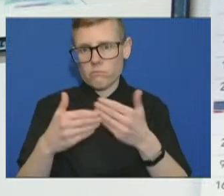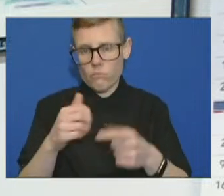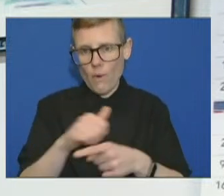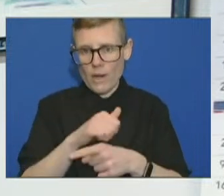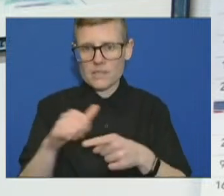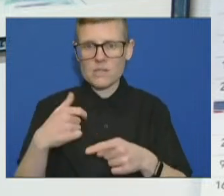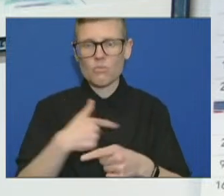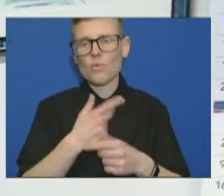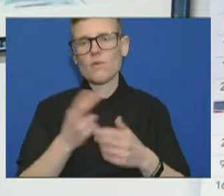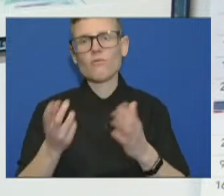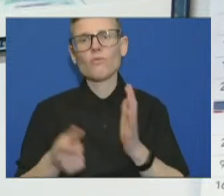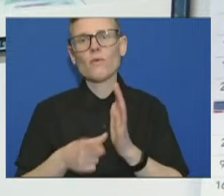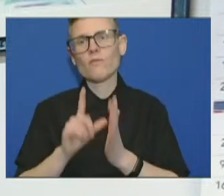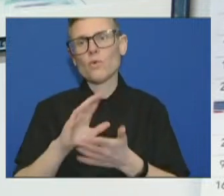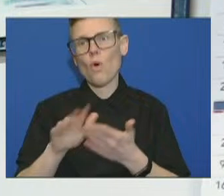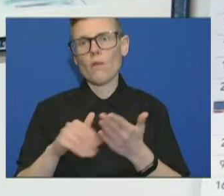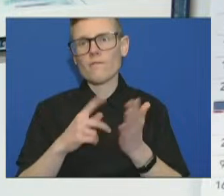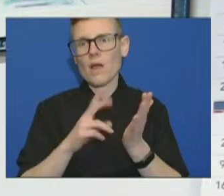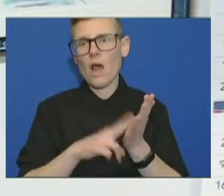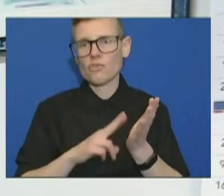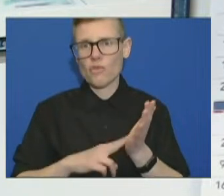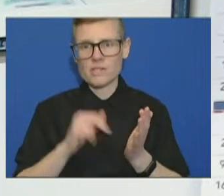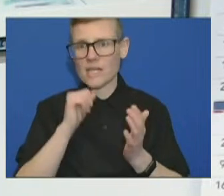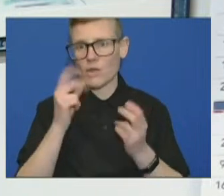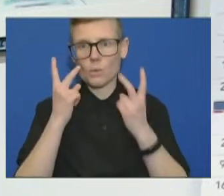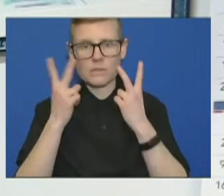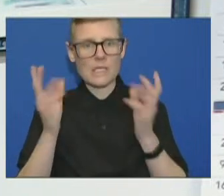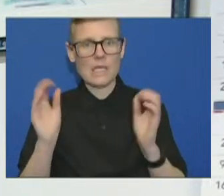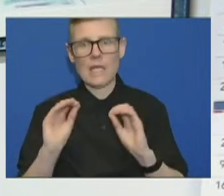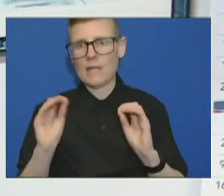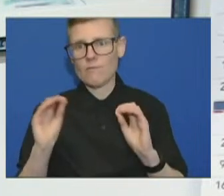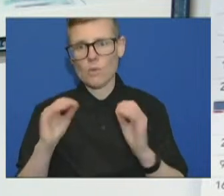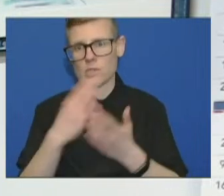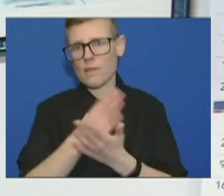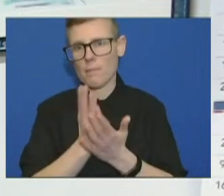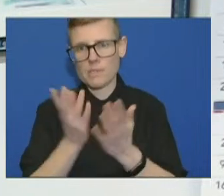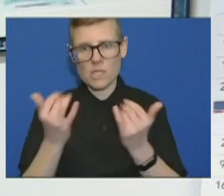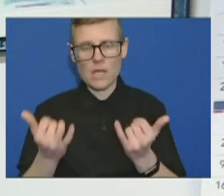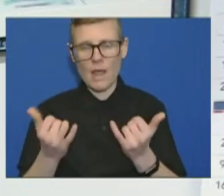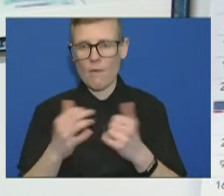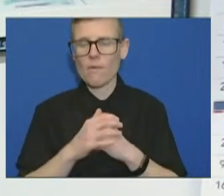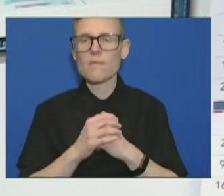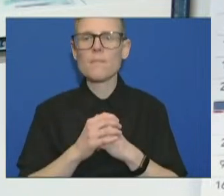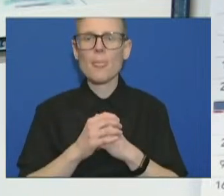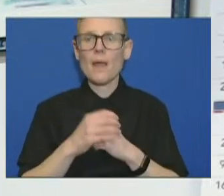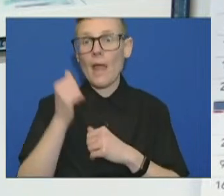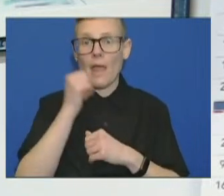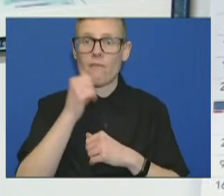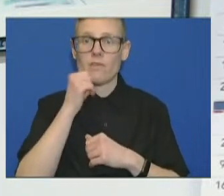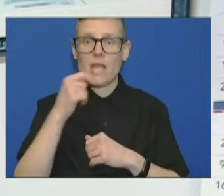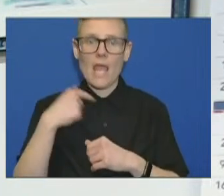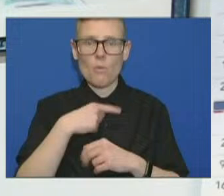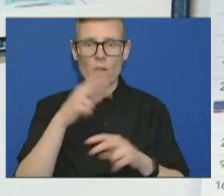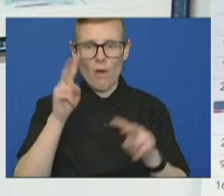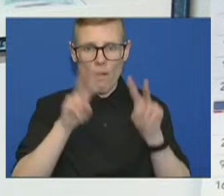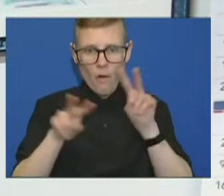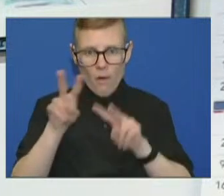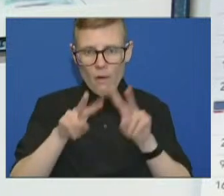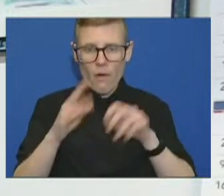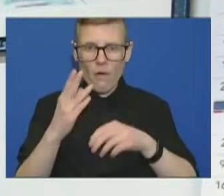reviewed the procurement practices. We have reviewed all the all the contracts and we don't I don't I don't see any of